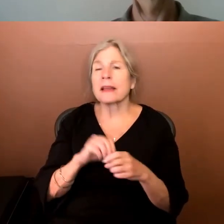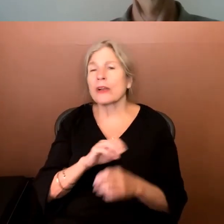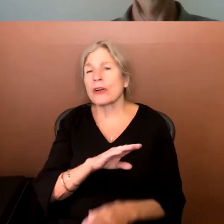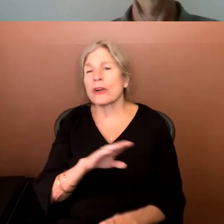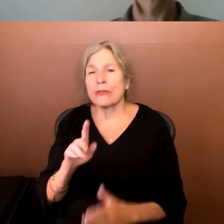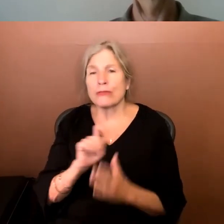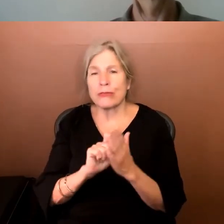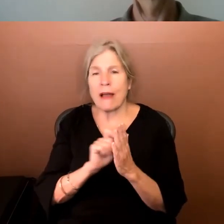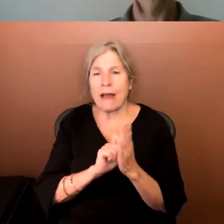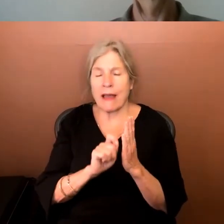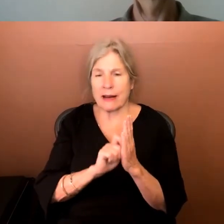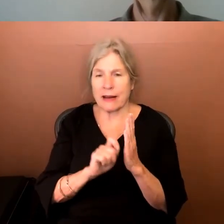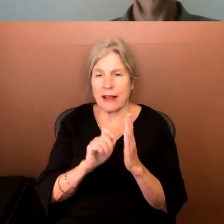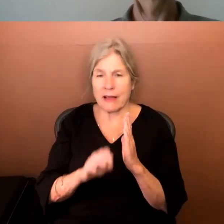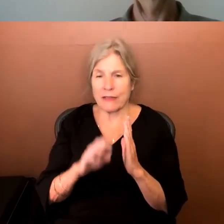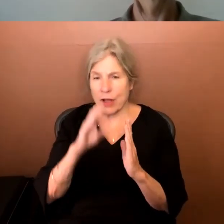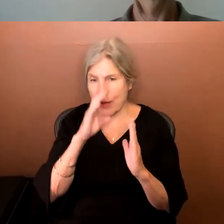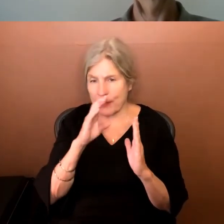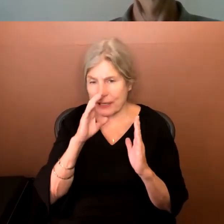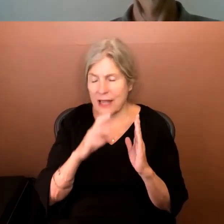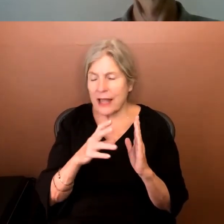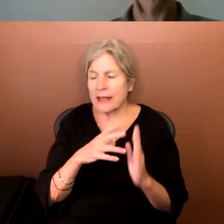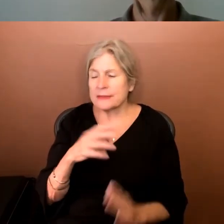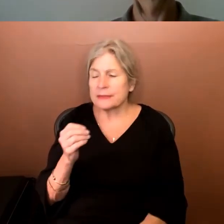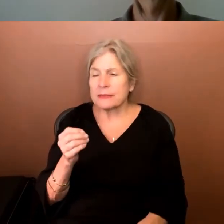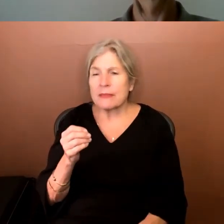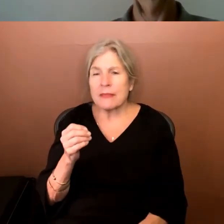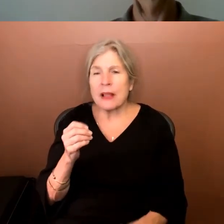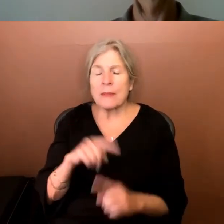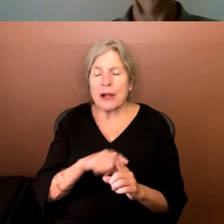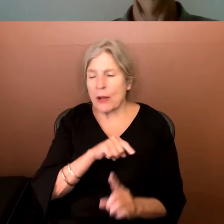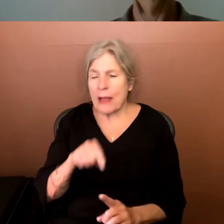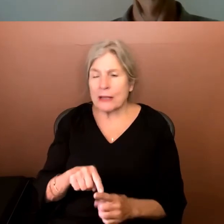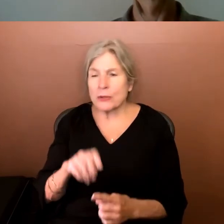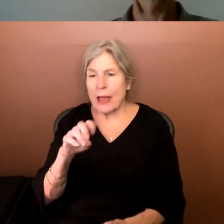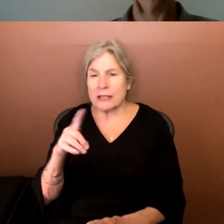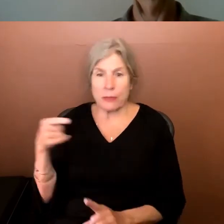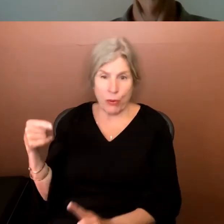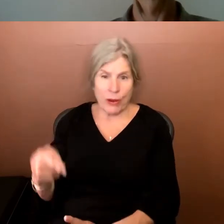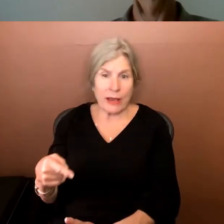of comics. And getting back to Ed's point and Matthew,